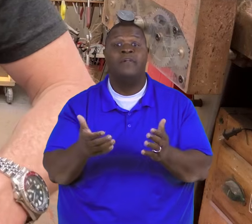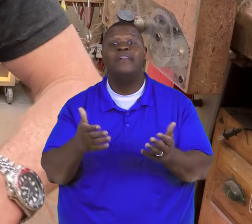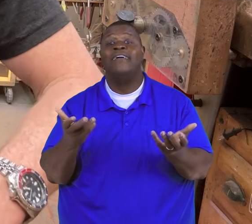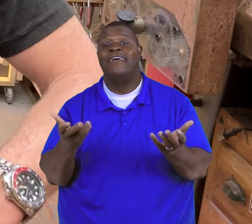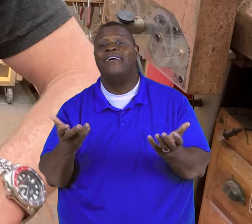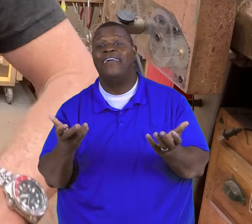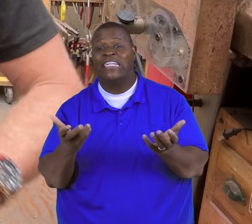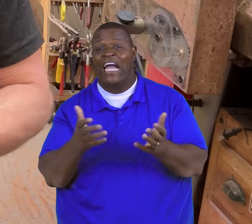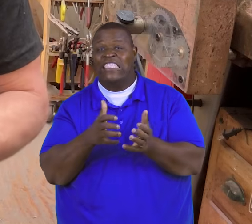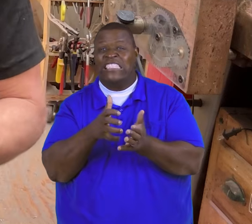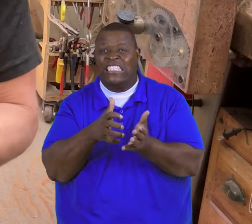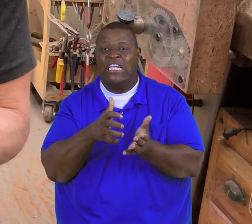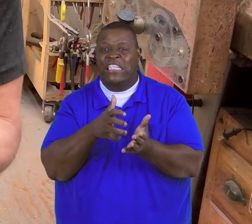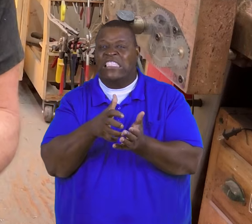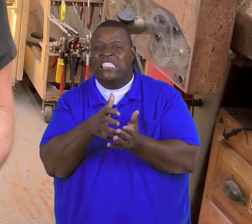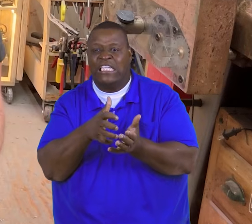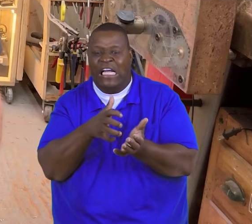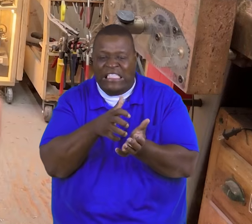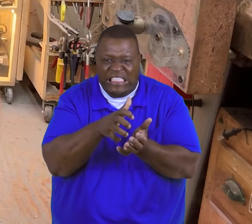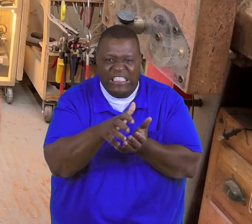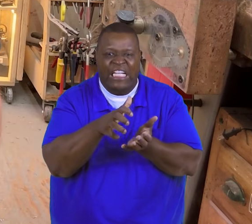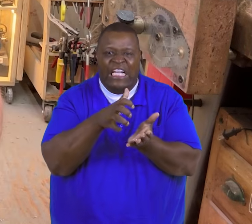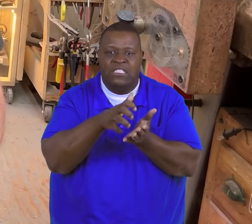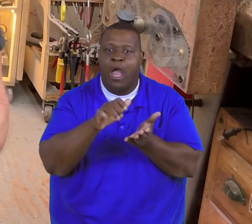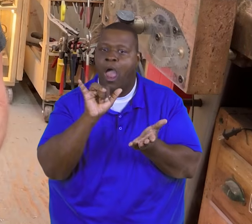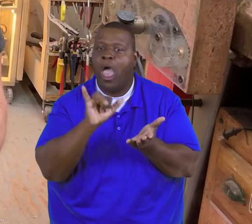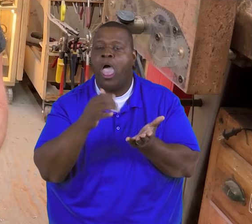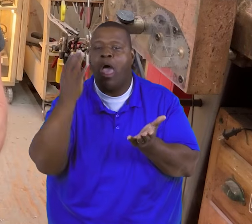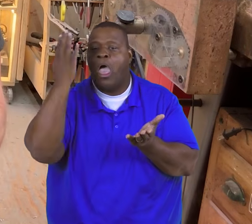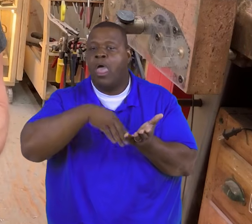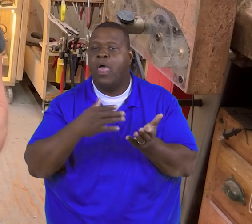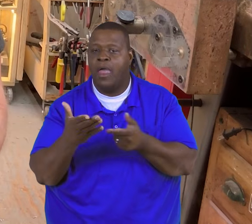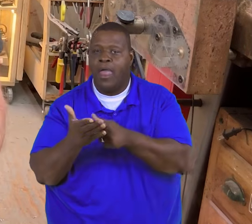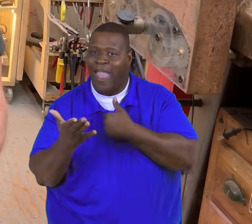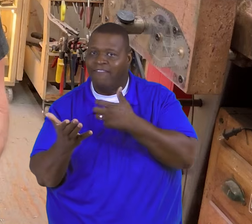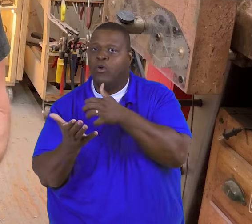but they might be off by a micron or two and you can sense that. And so what this lapping compound is doing,